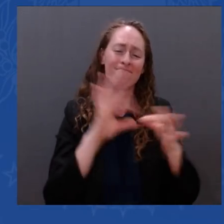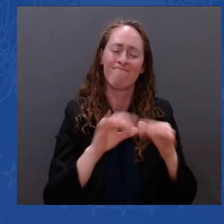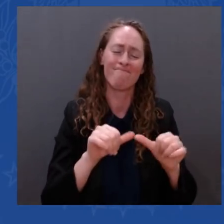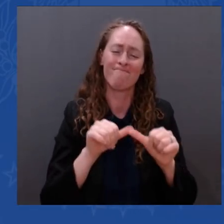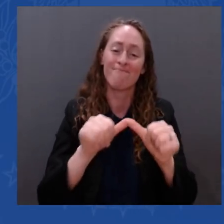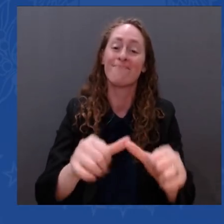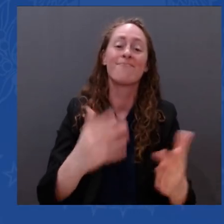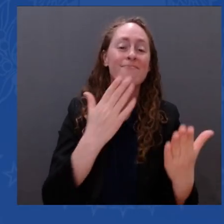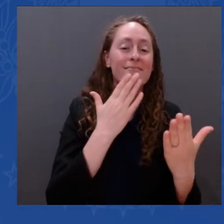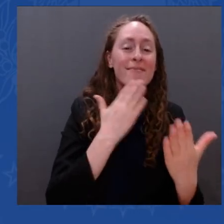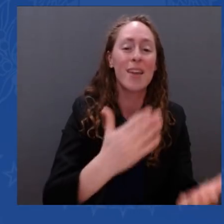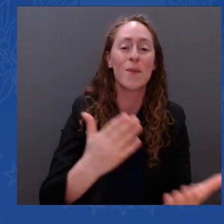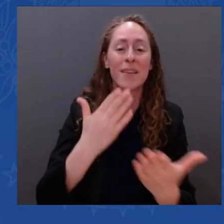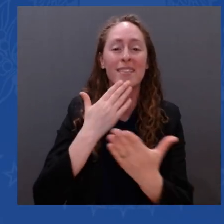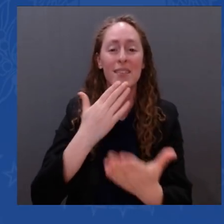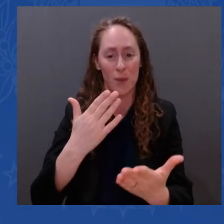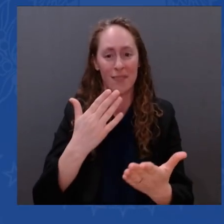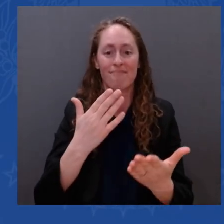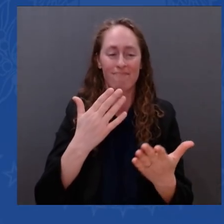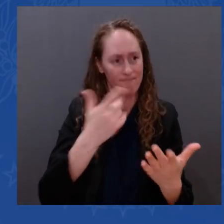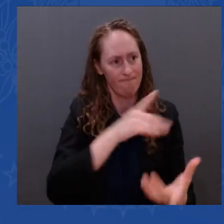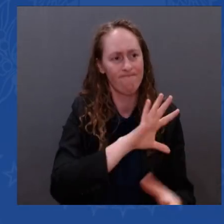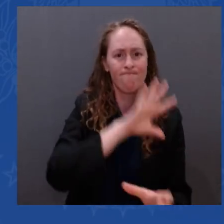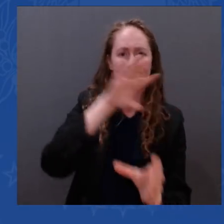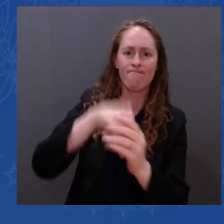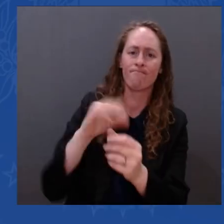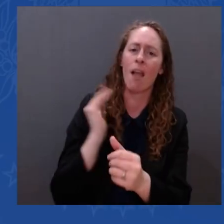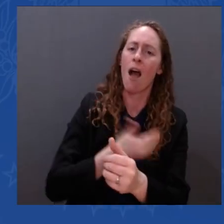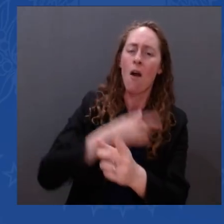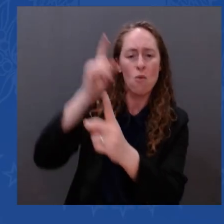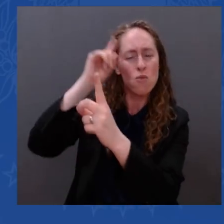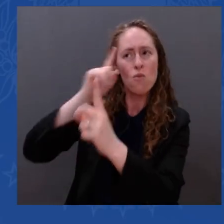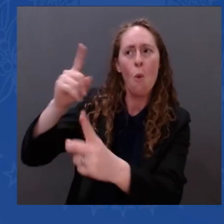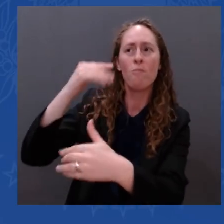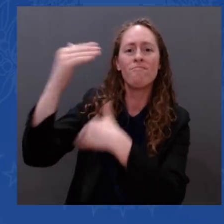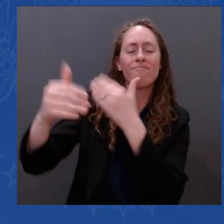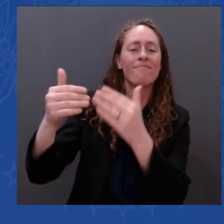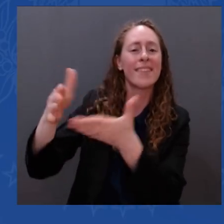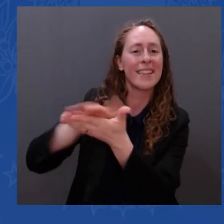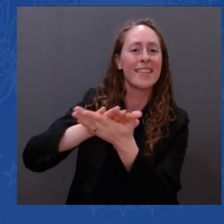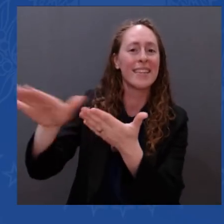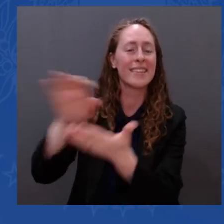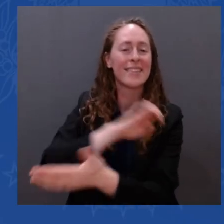not only here but in my country, and for deepening the ties between our two great democracies.